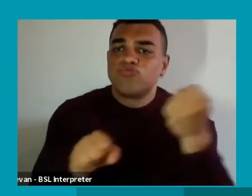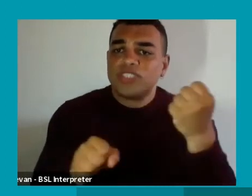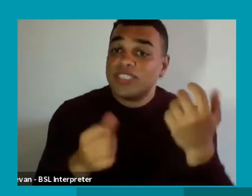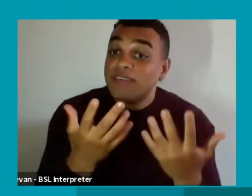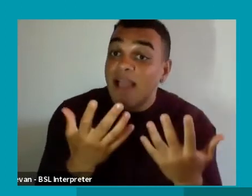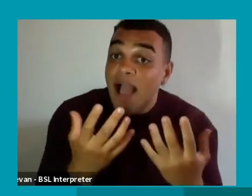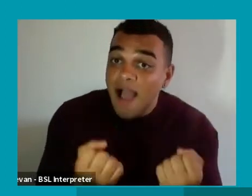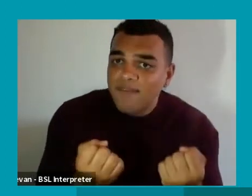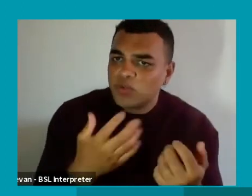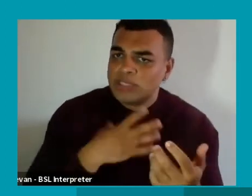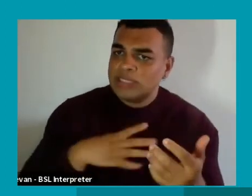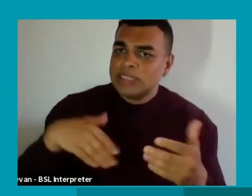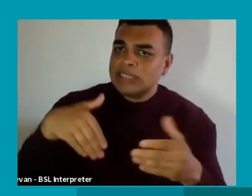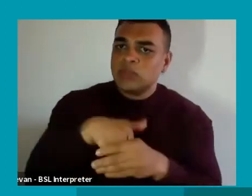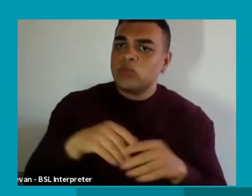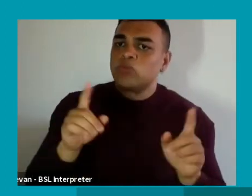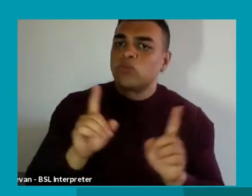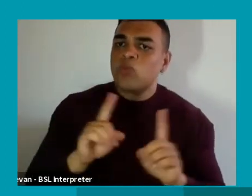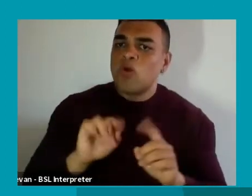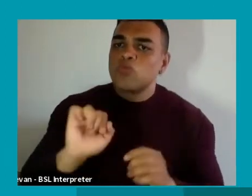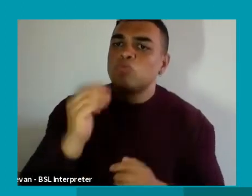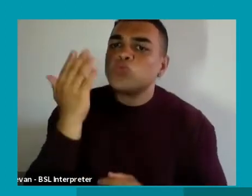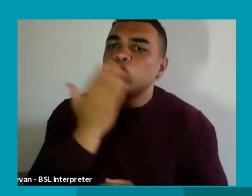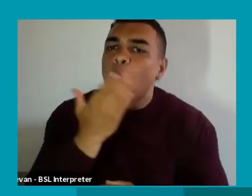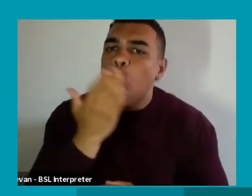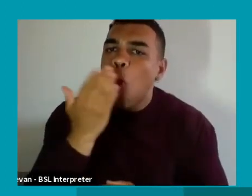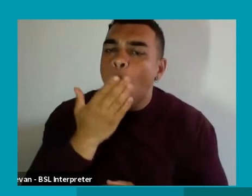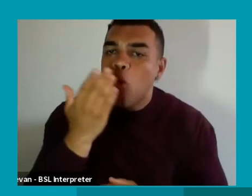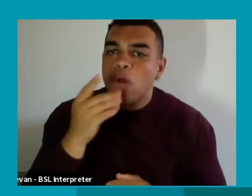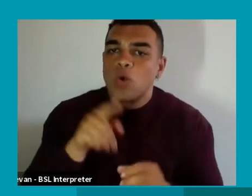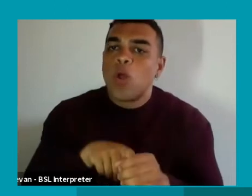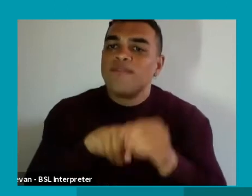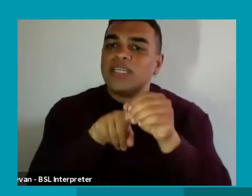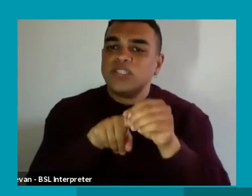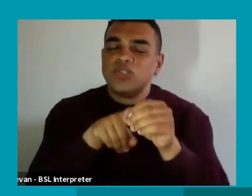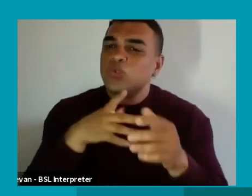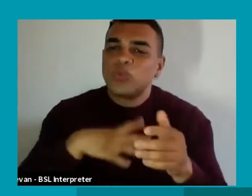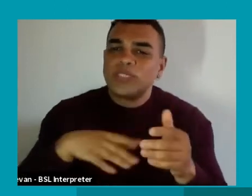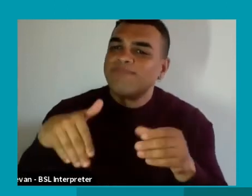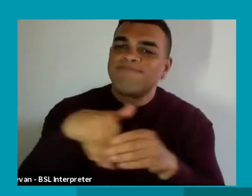your secondary school qualifications don't count for anything. But if you don't have, say, university degree or higher qualification,